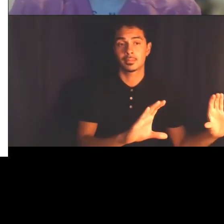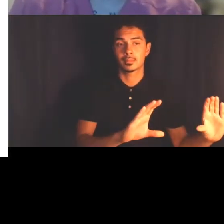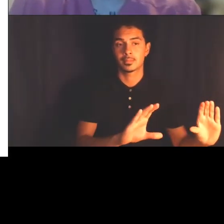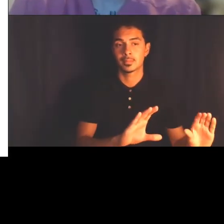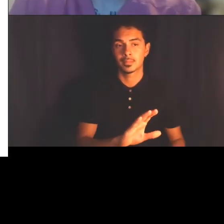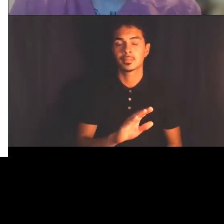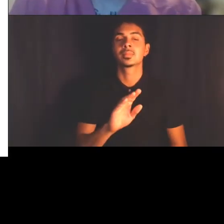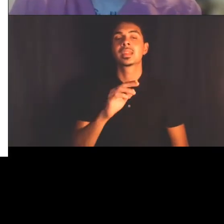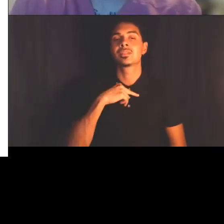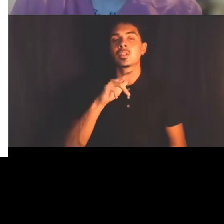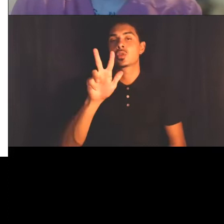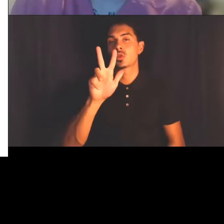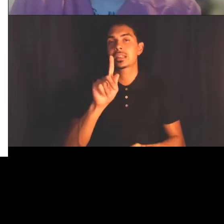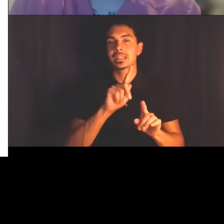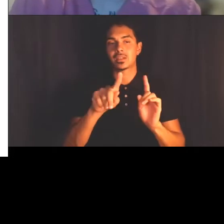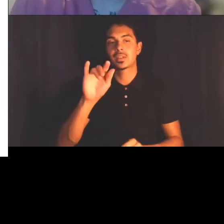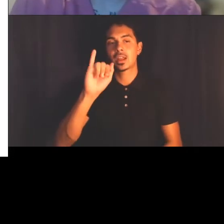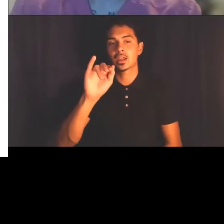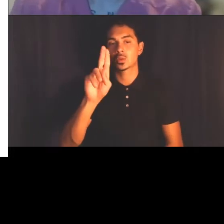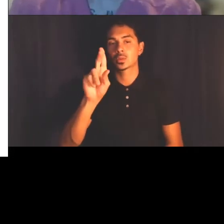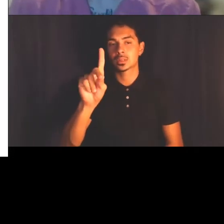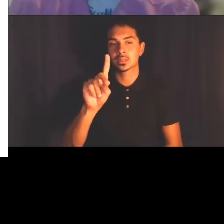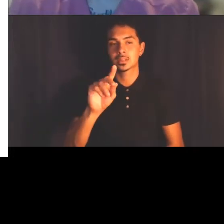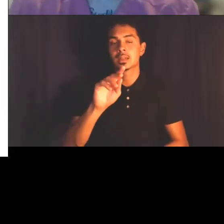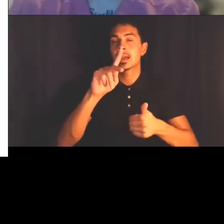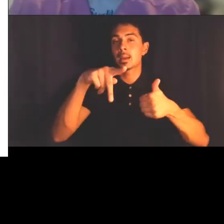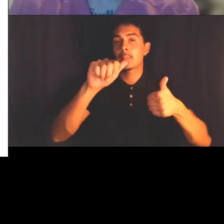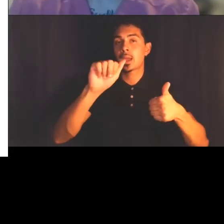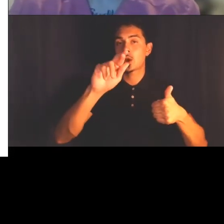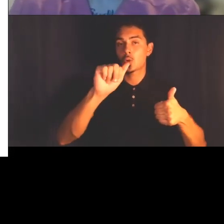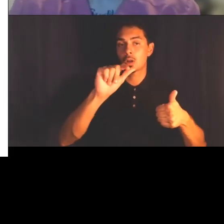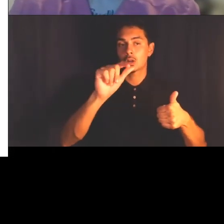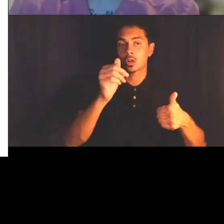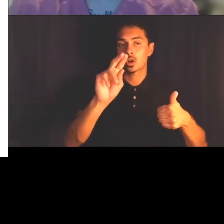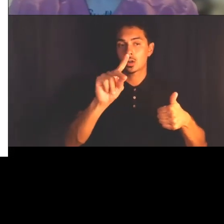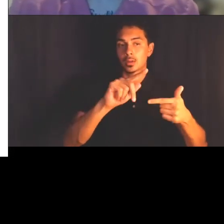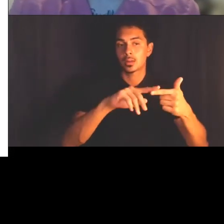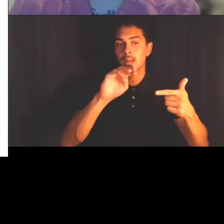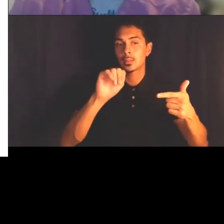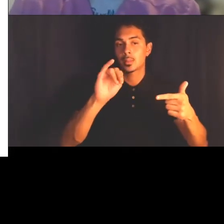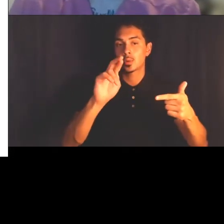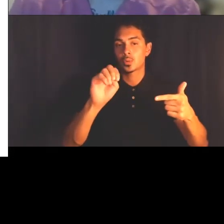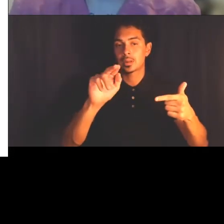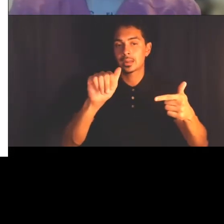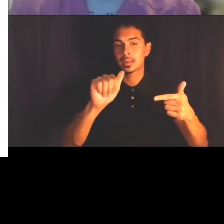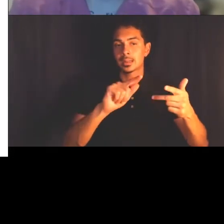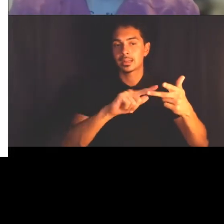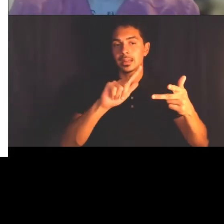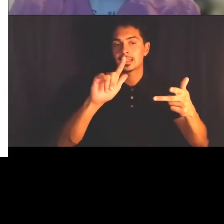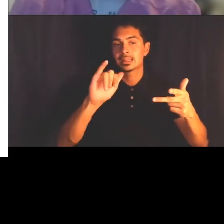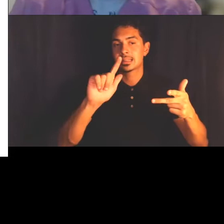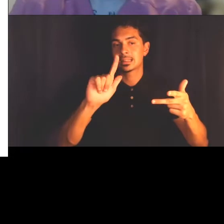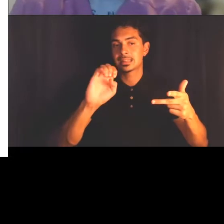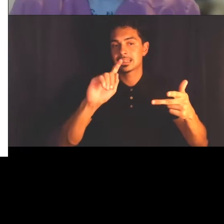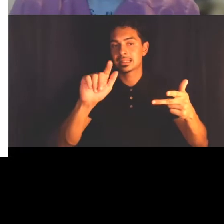Those are the ParaGard, Mirena, and Liletta. ParaGard's the one with no hormones. That's the copper IUD, and then the Mirena and Liletta